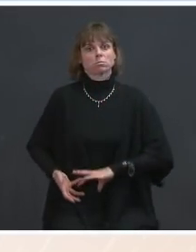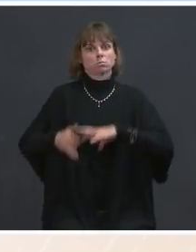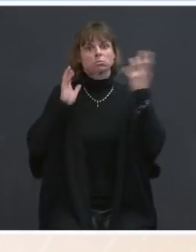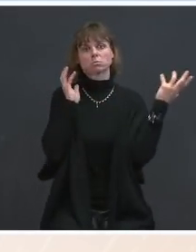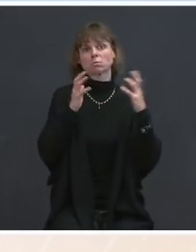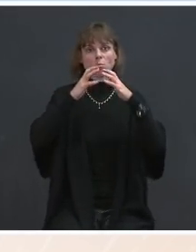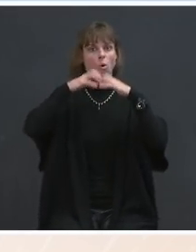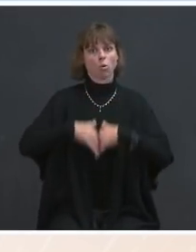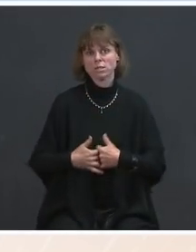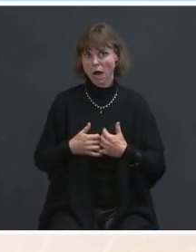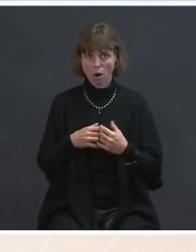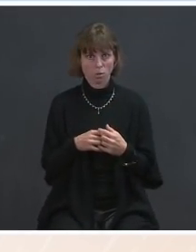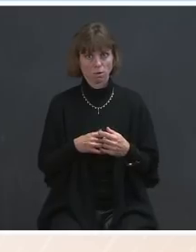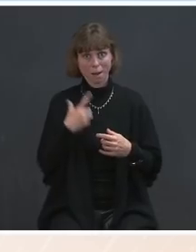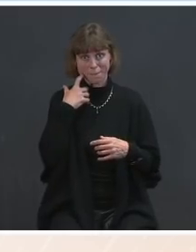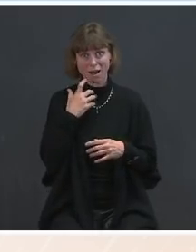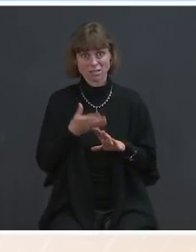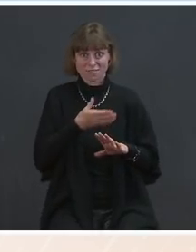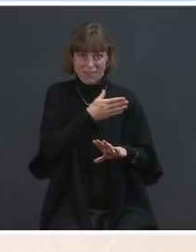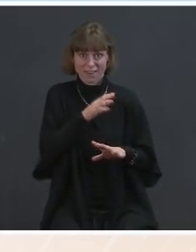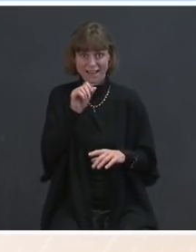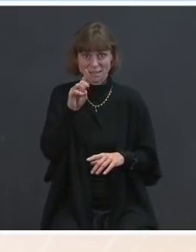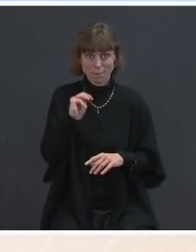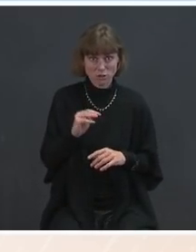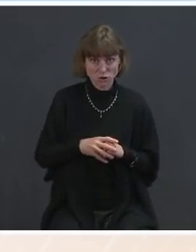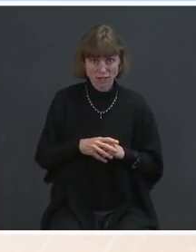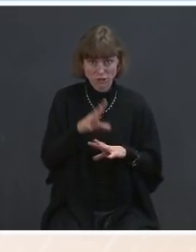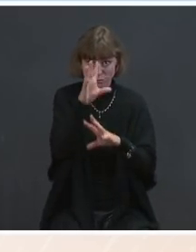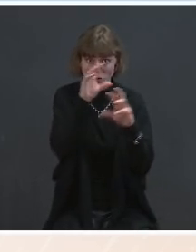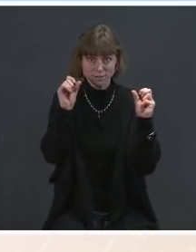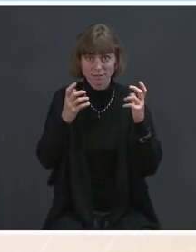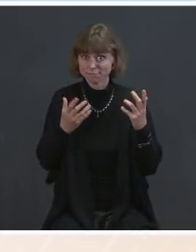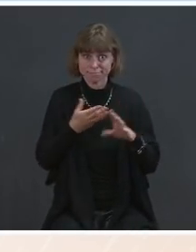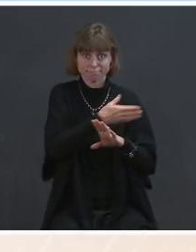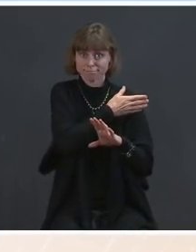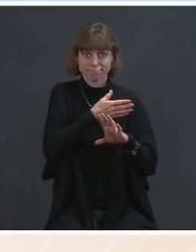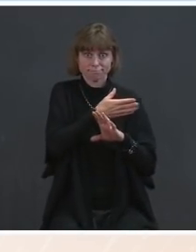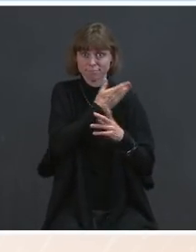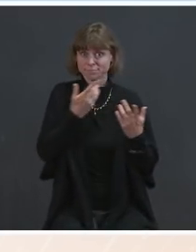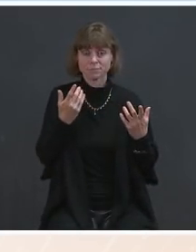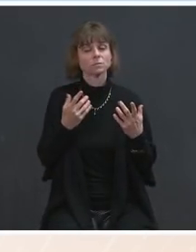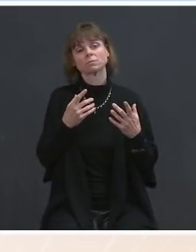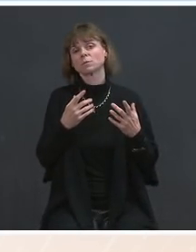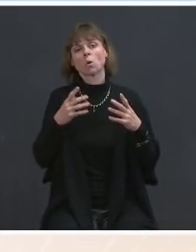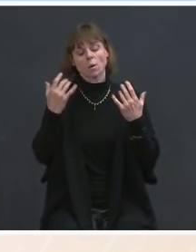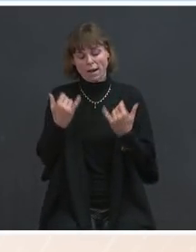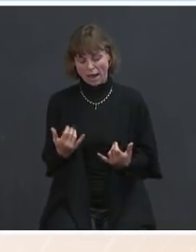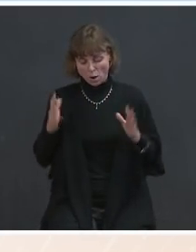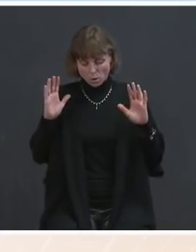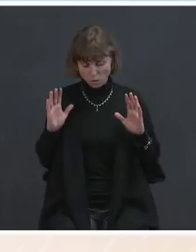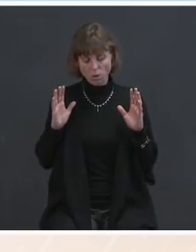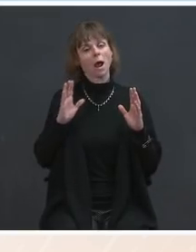the role of the last administration. It's going to take some time, but we are very clear-eyed about what the problems are and very focused